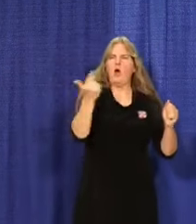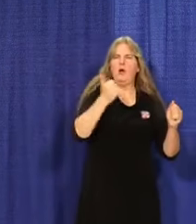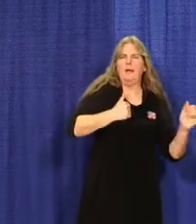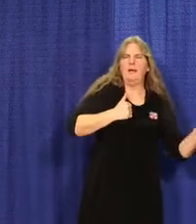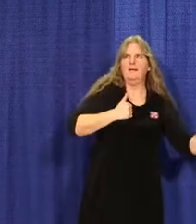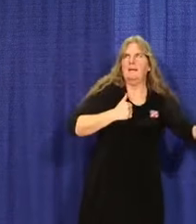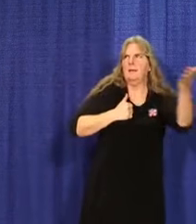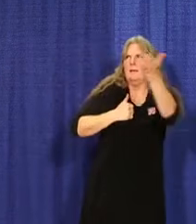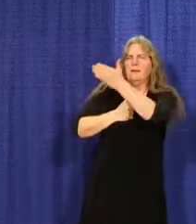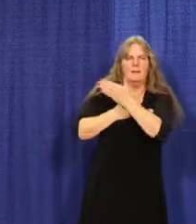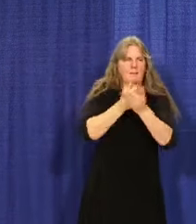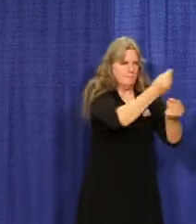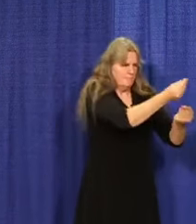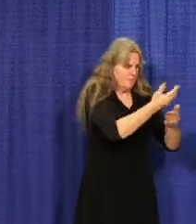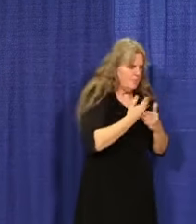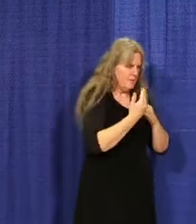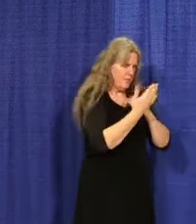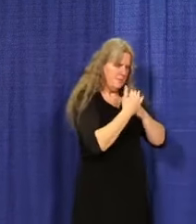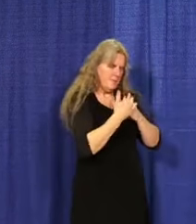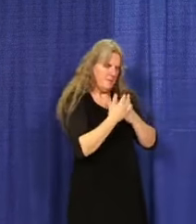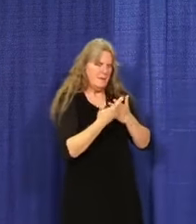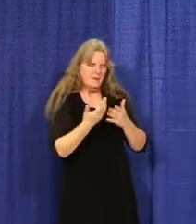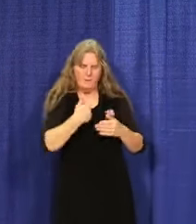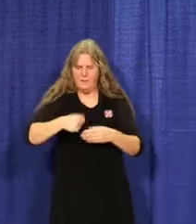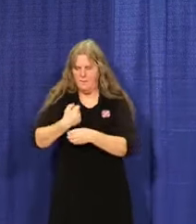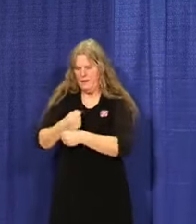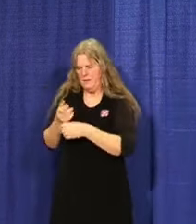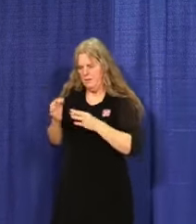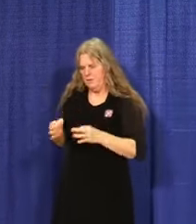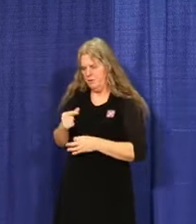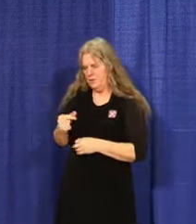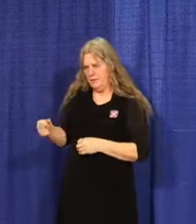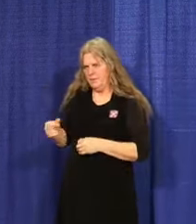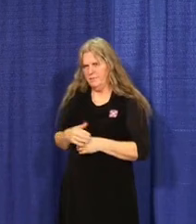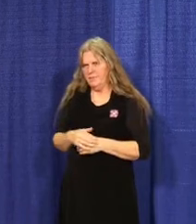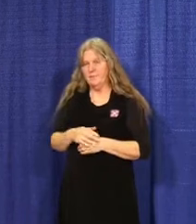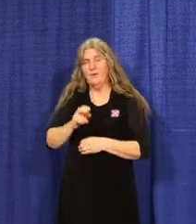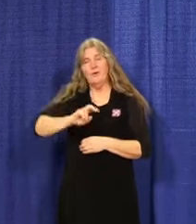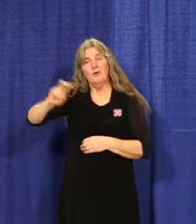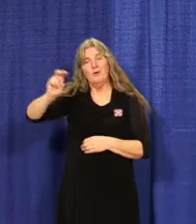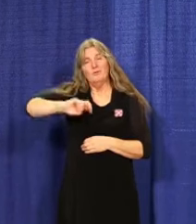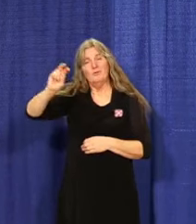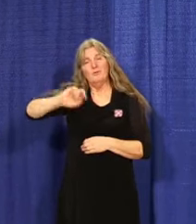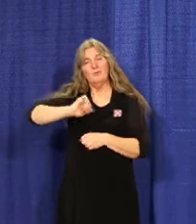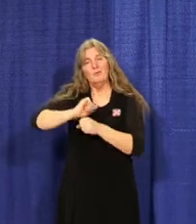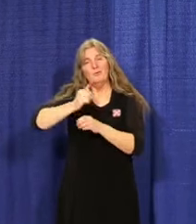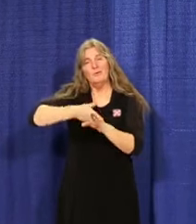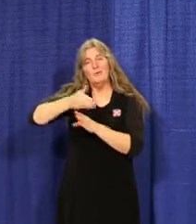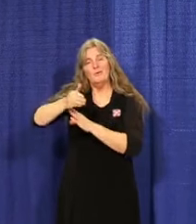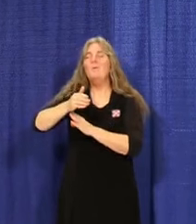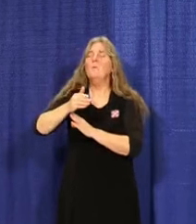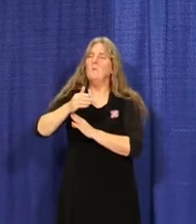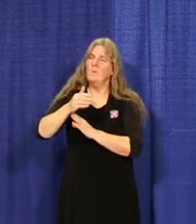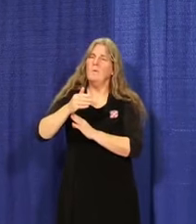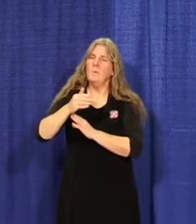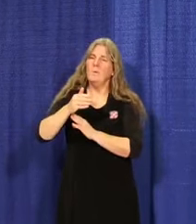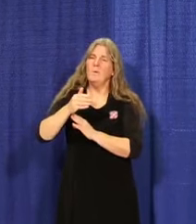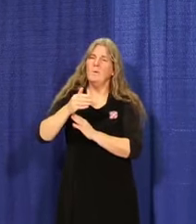across the nation. Anecdotally as well, the tourism industry definitely suffered this year. We were the only small jurisdiction in Canada to be